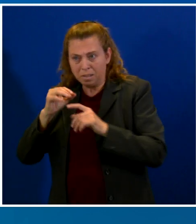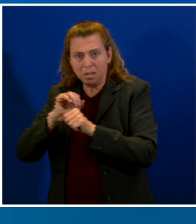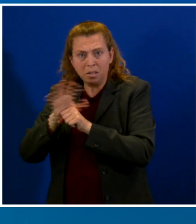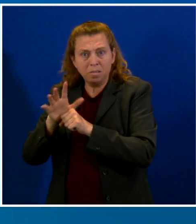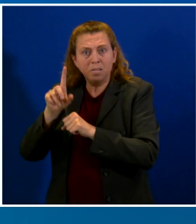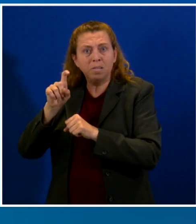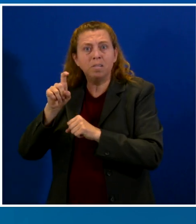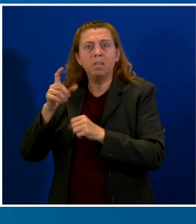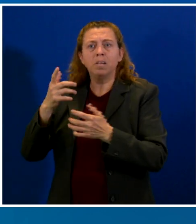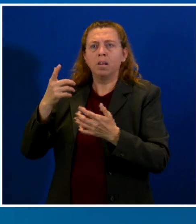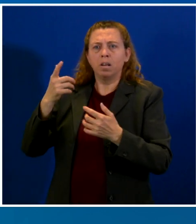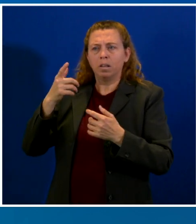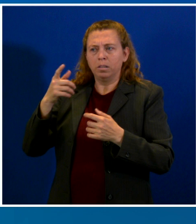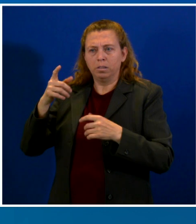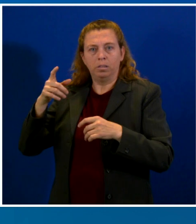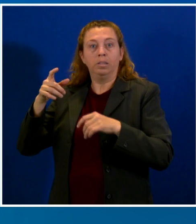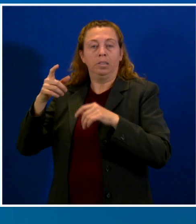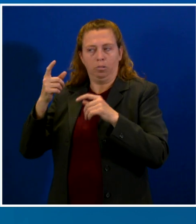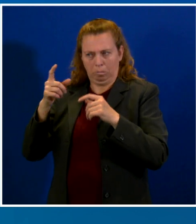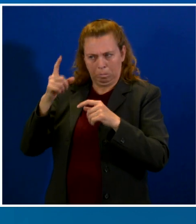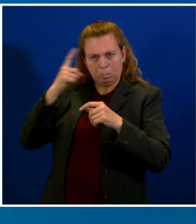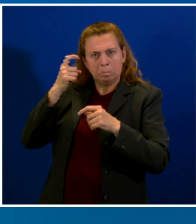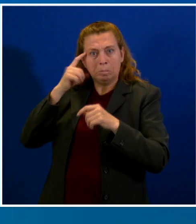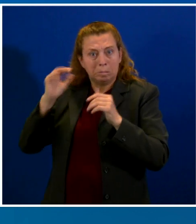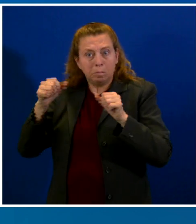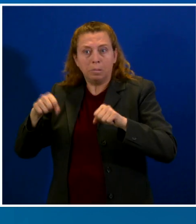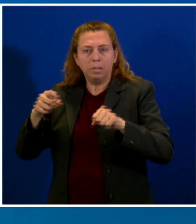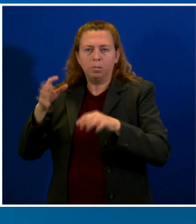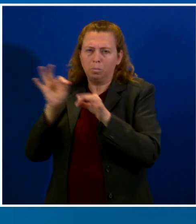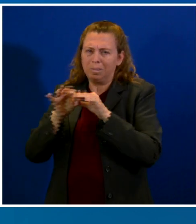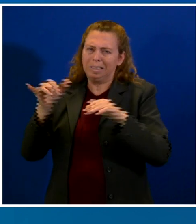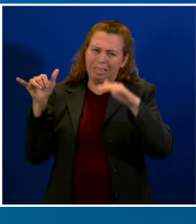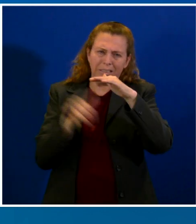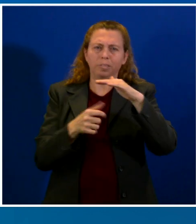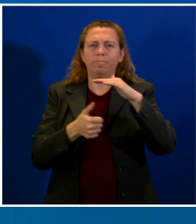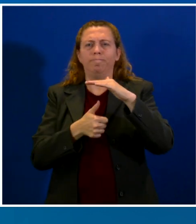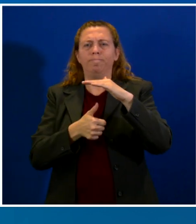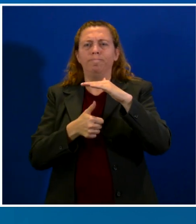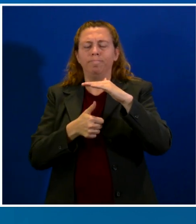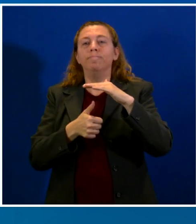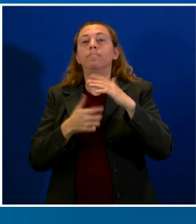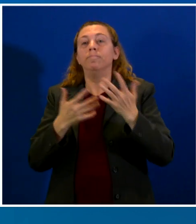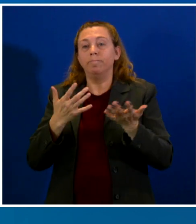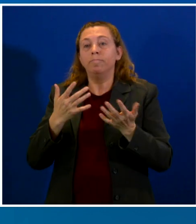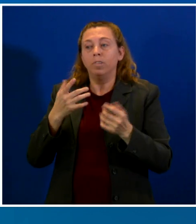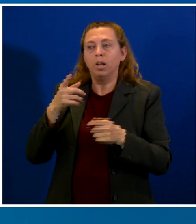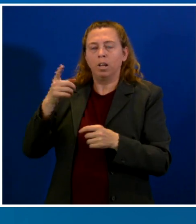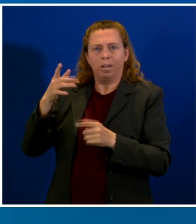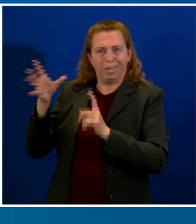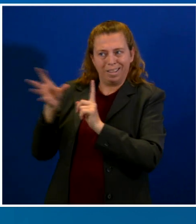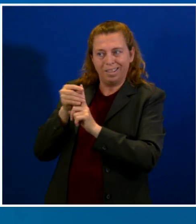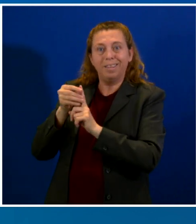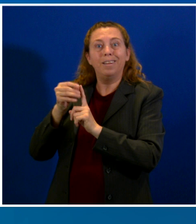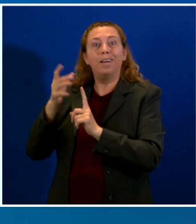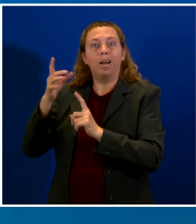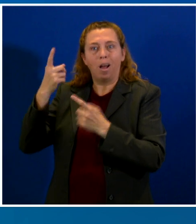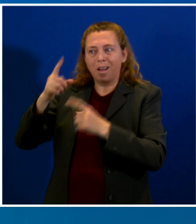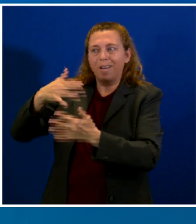So any one who has been in close contact with someone can quarantine and stop the spread of the virus.